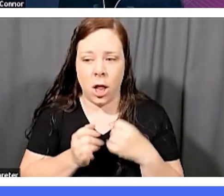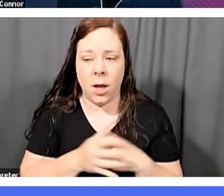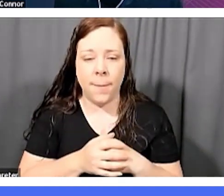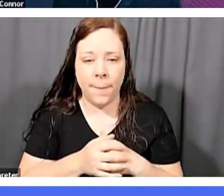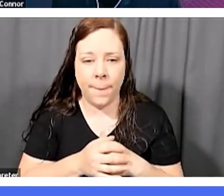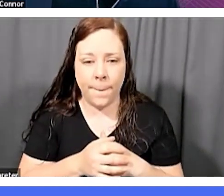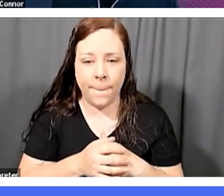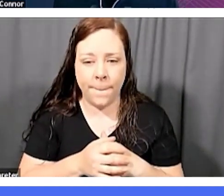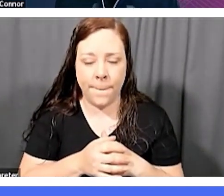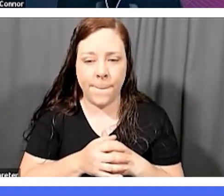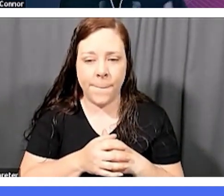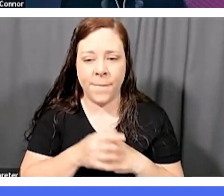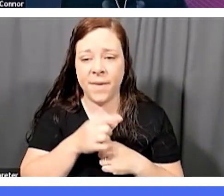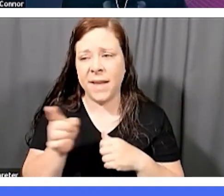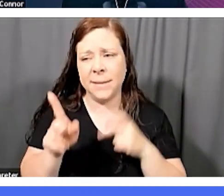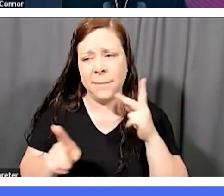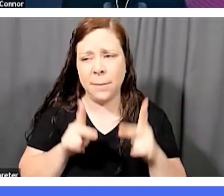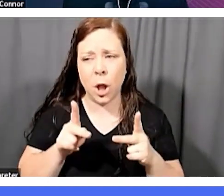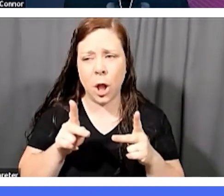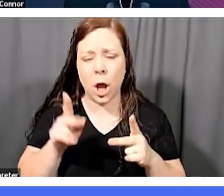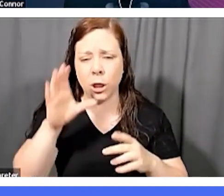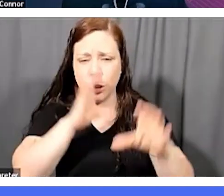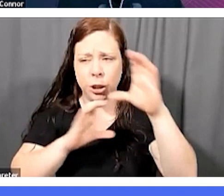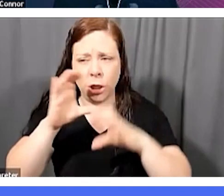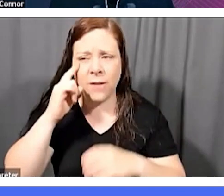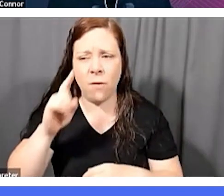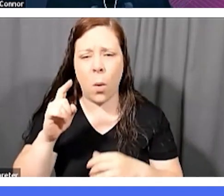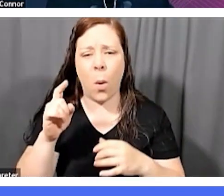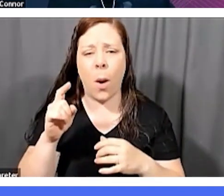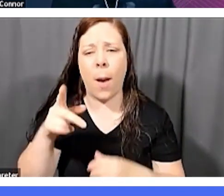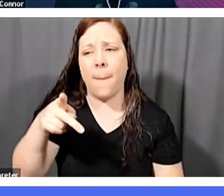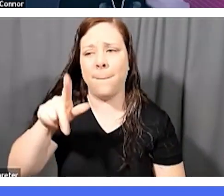that these are folks searching for playbooks. They are looking for, give me the checklist,